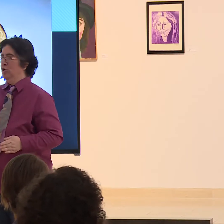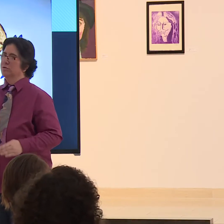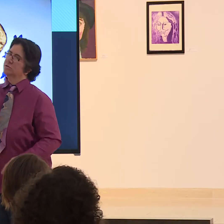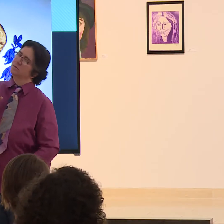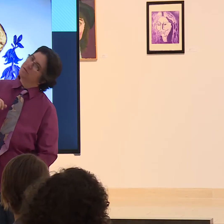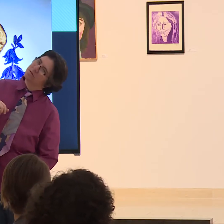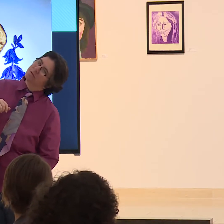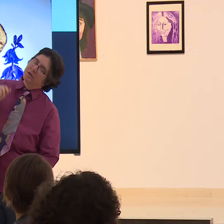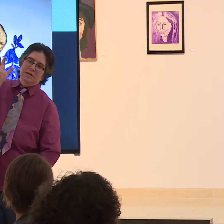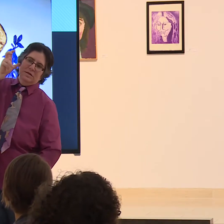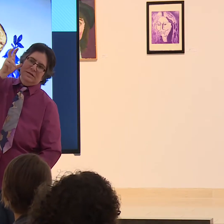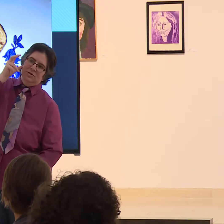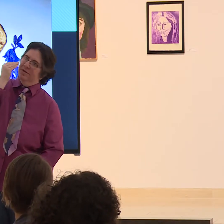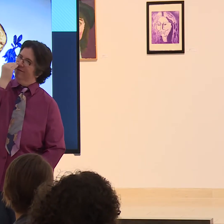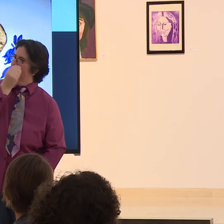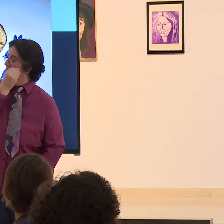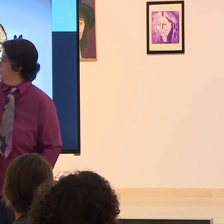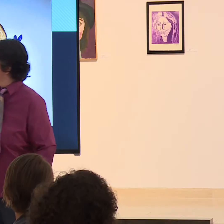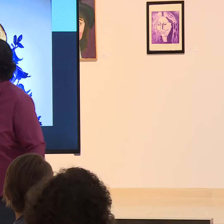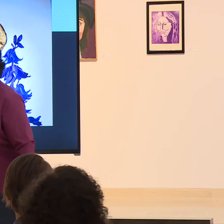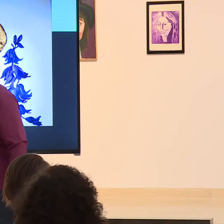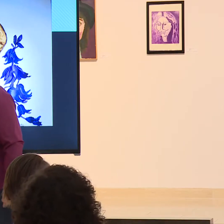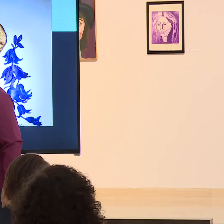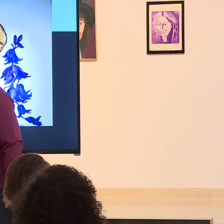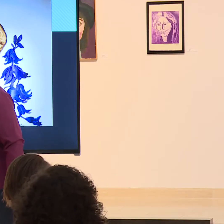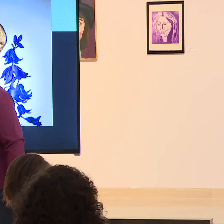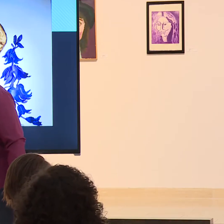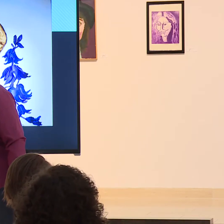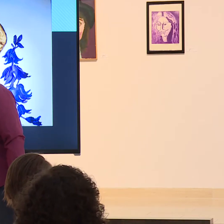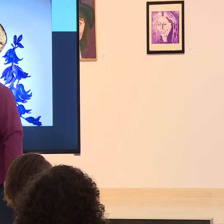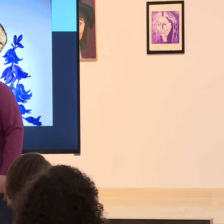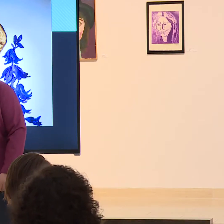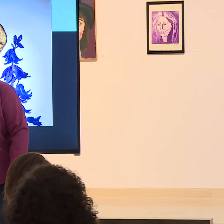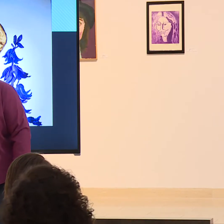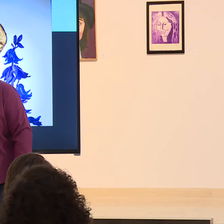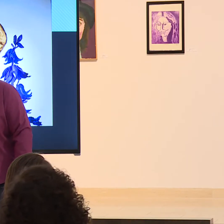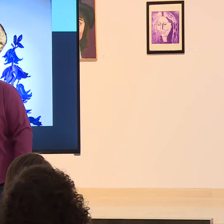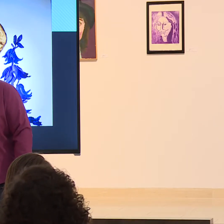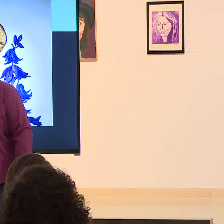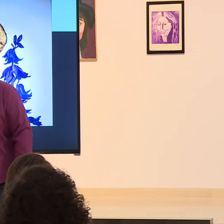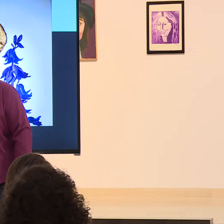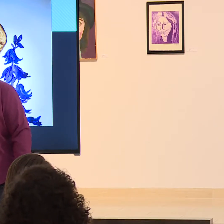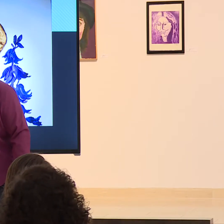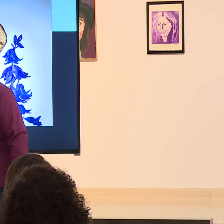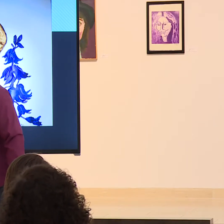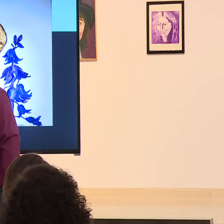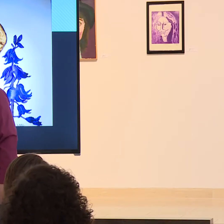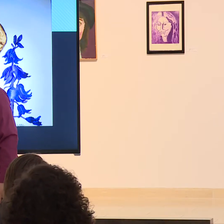on this monitor, but it's a person leaning over to listen to see if there's a sound coming from this flower.